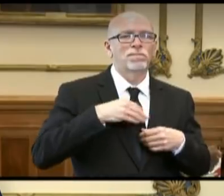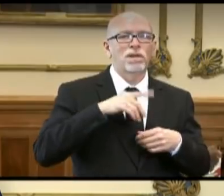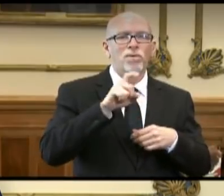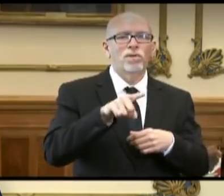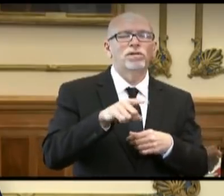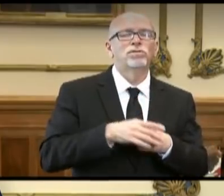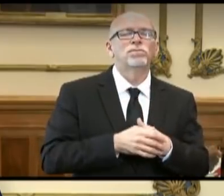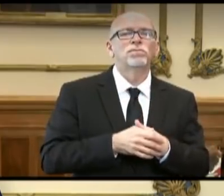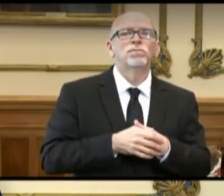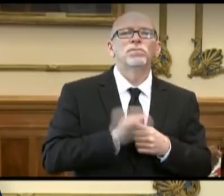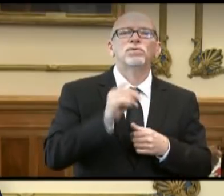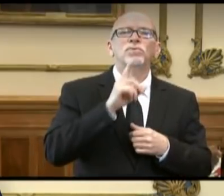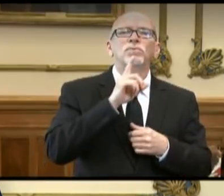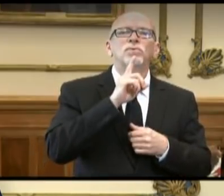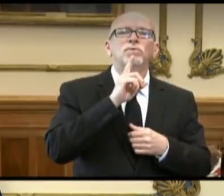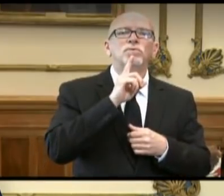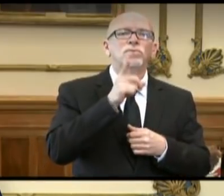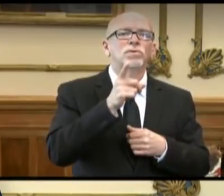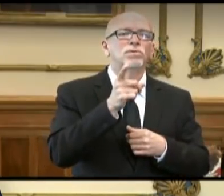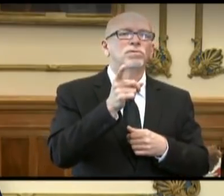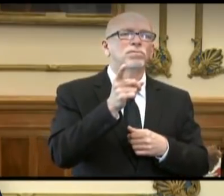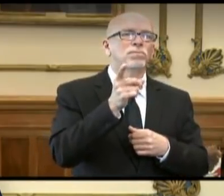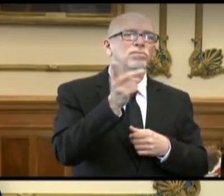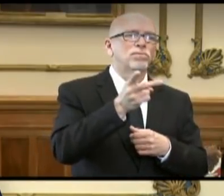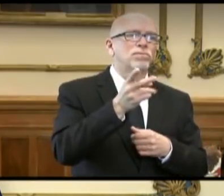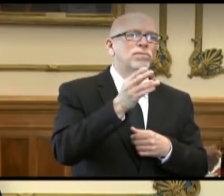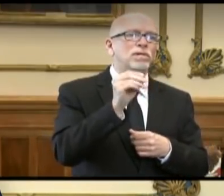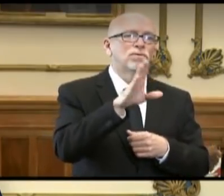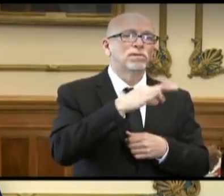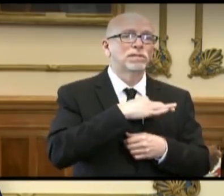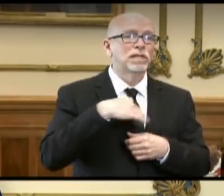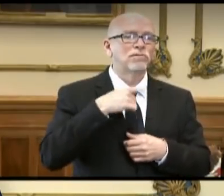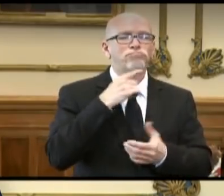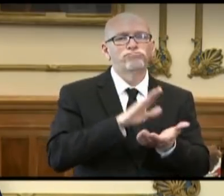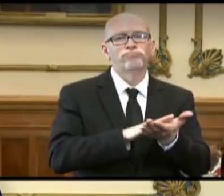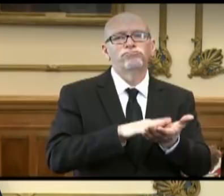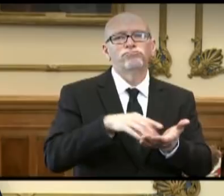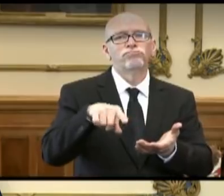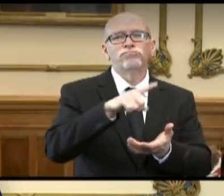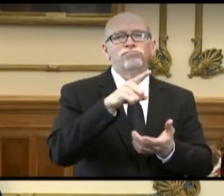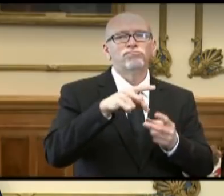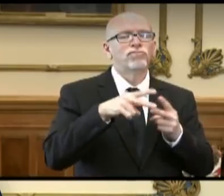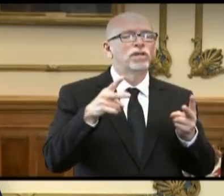GOOD AFTERNOON, MICHAEL. THANK YOU, GOVERNOR, AND THANK YOU, DR. BOX FOR TAKING MY QUESTION.